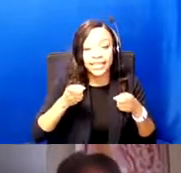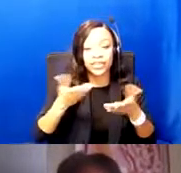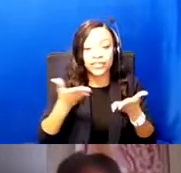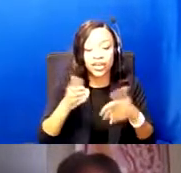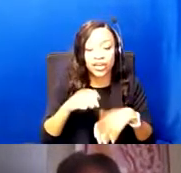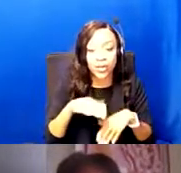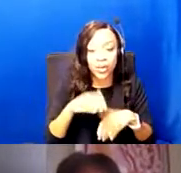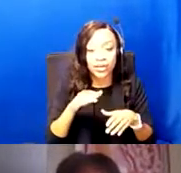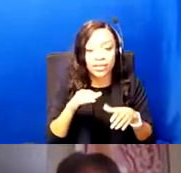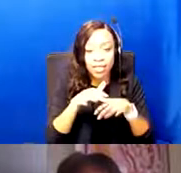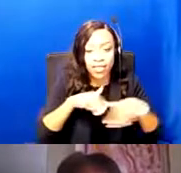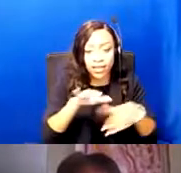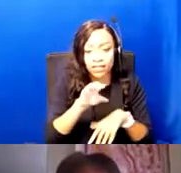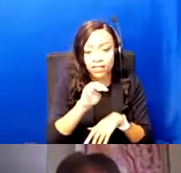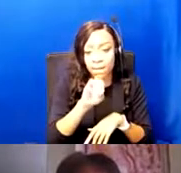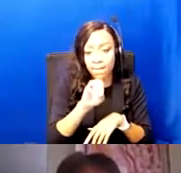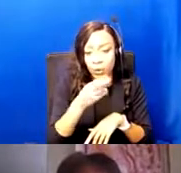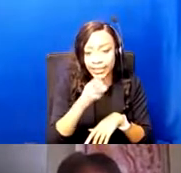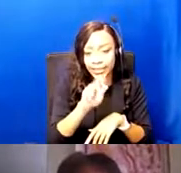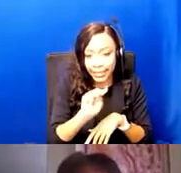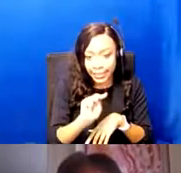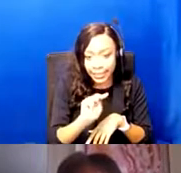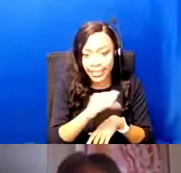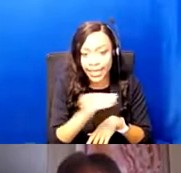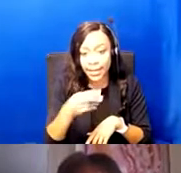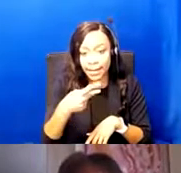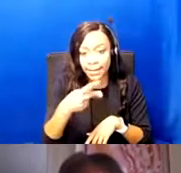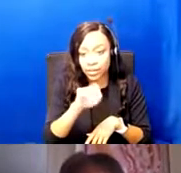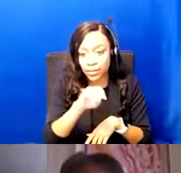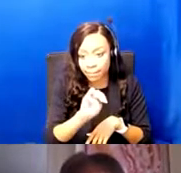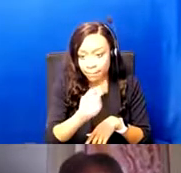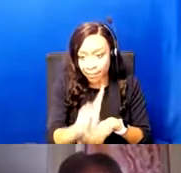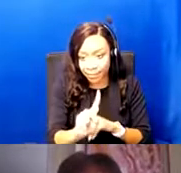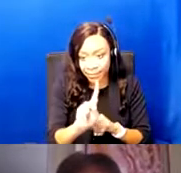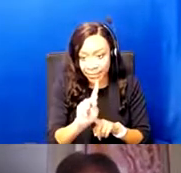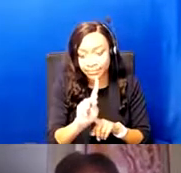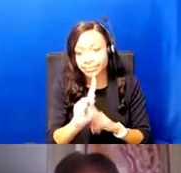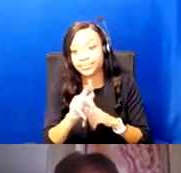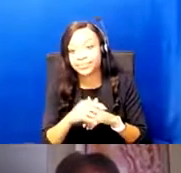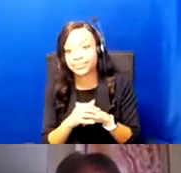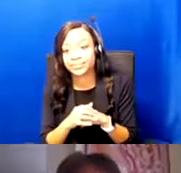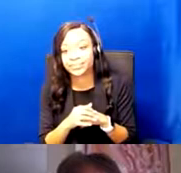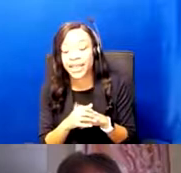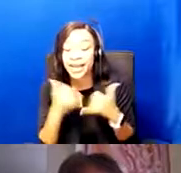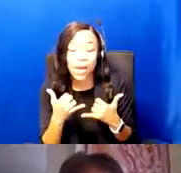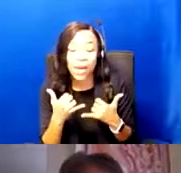the Nipmuc, the Agawam and the Pocumtuc. And I'm just delighted to be in this room with all of you today.